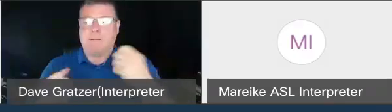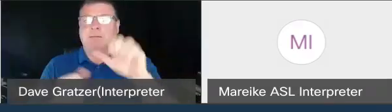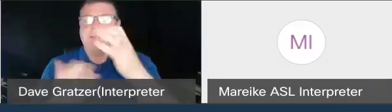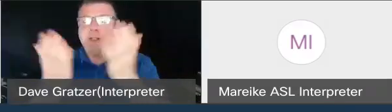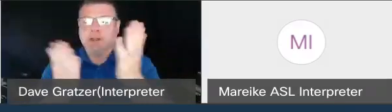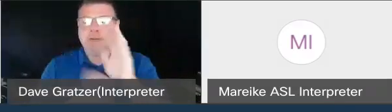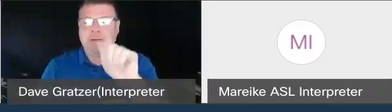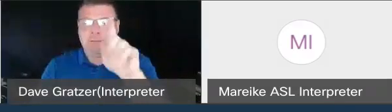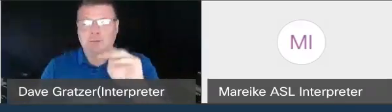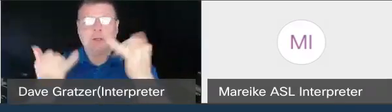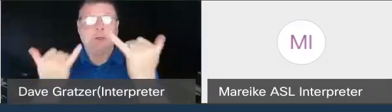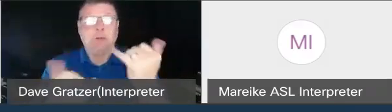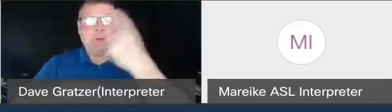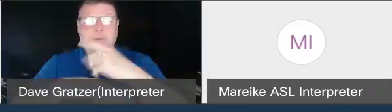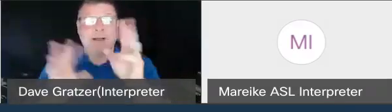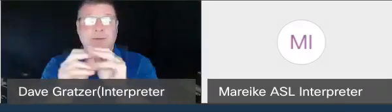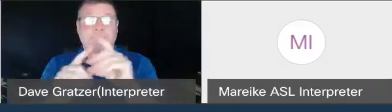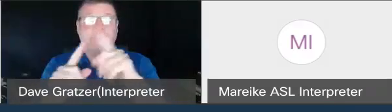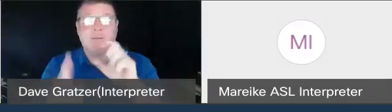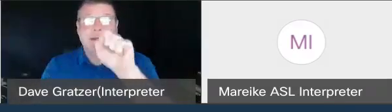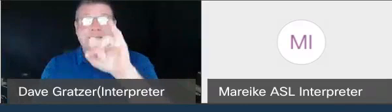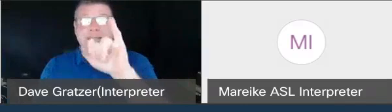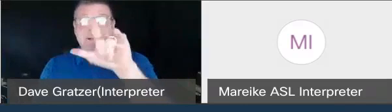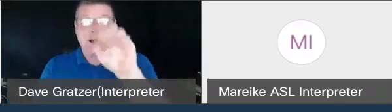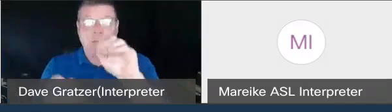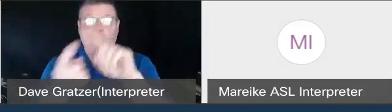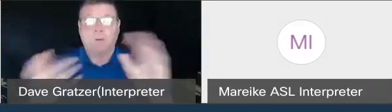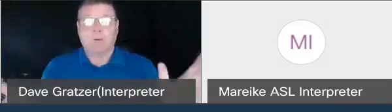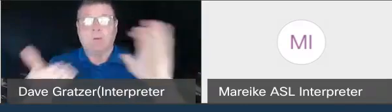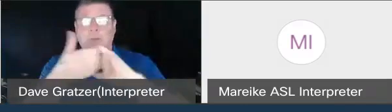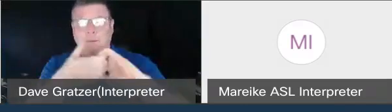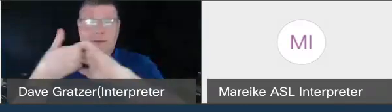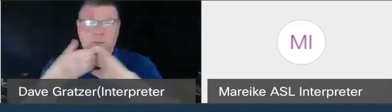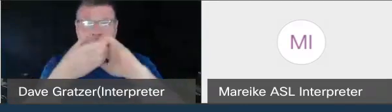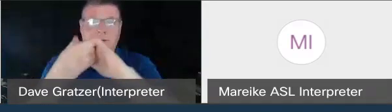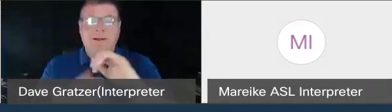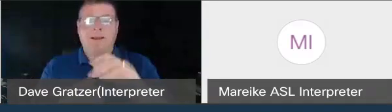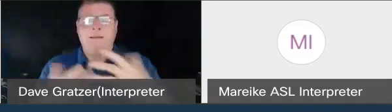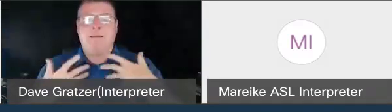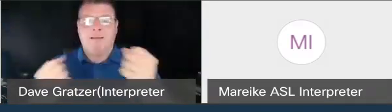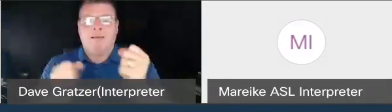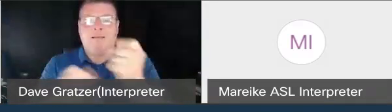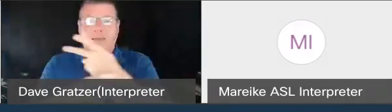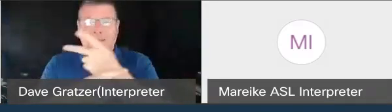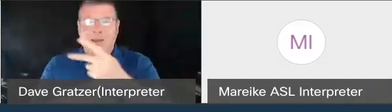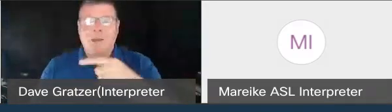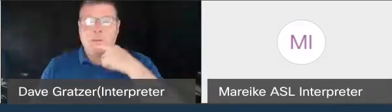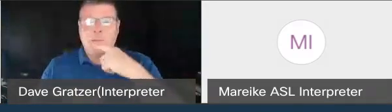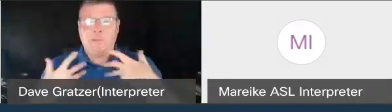Ihara: Today's webinar is titled From Siloes to Collaboration: Linking Health Care, Public Safety, and Behavioral Health,